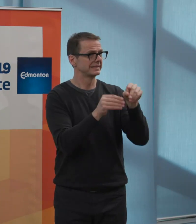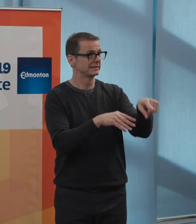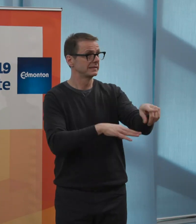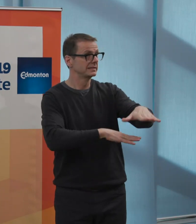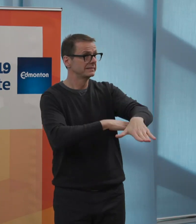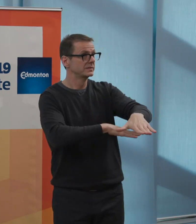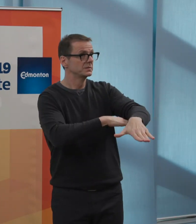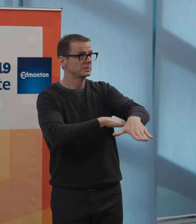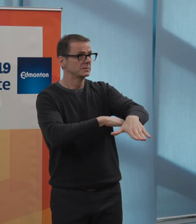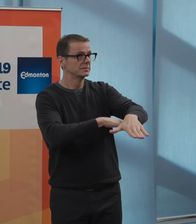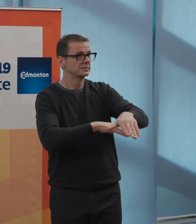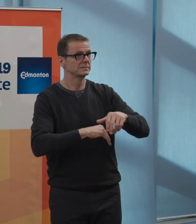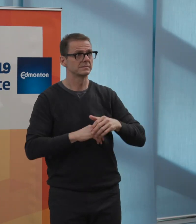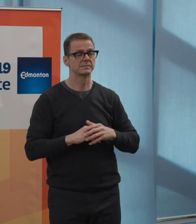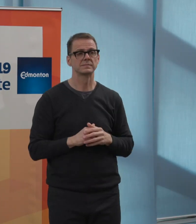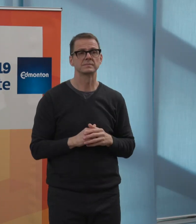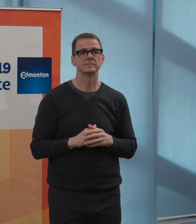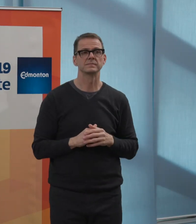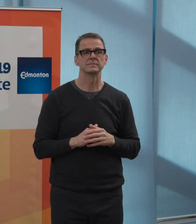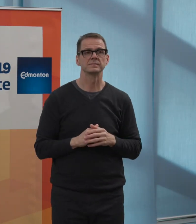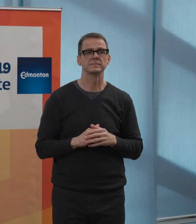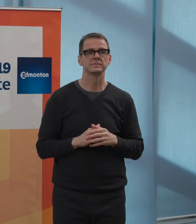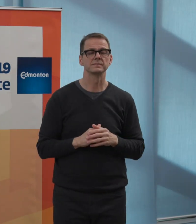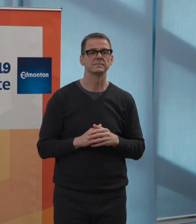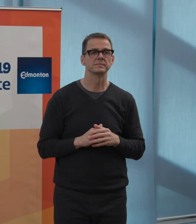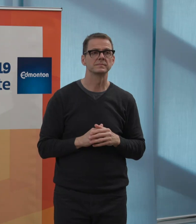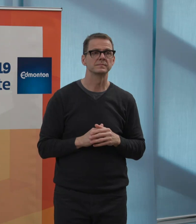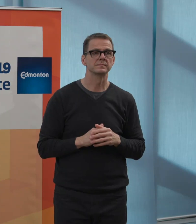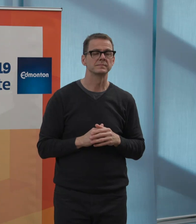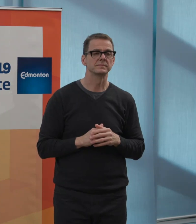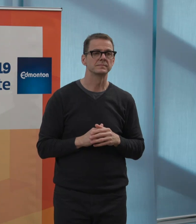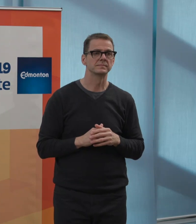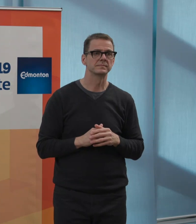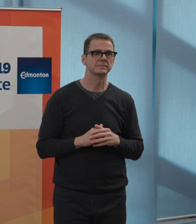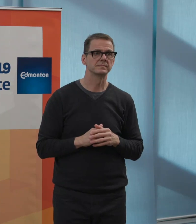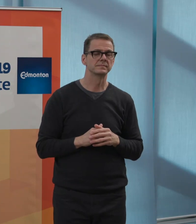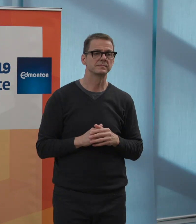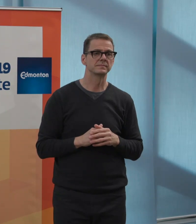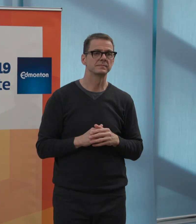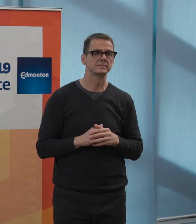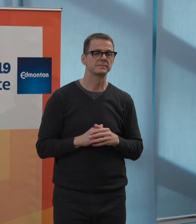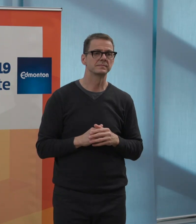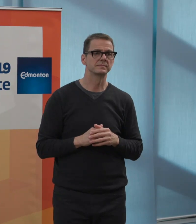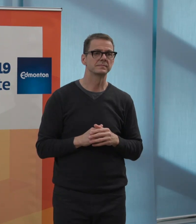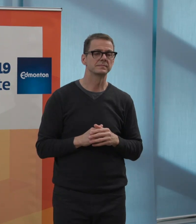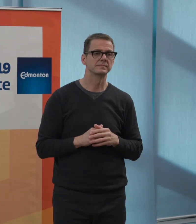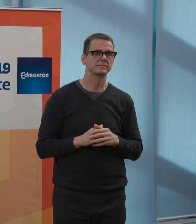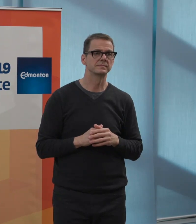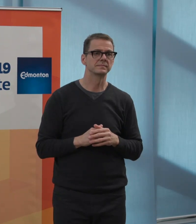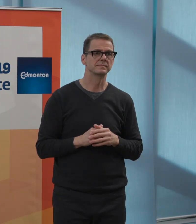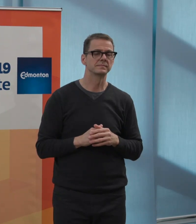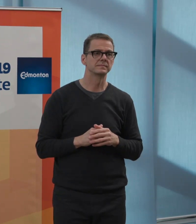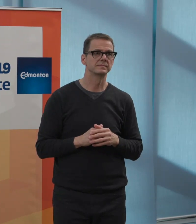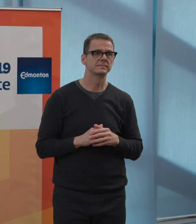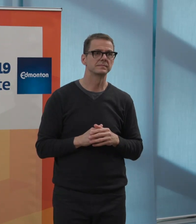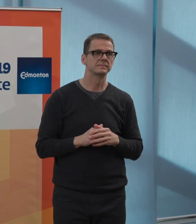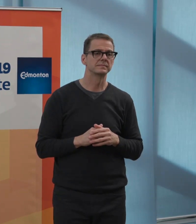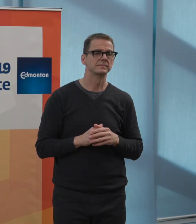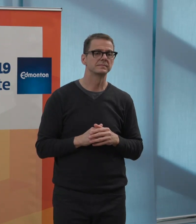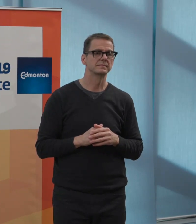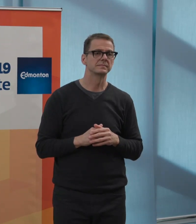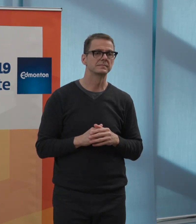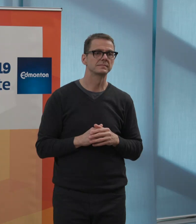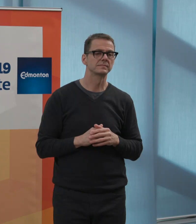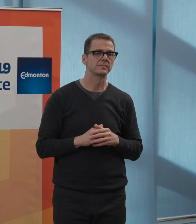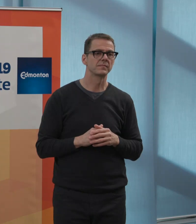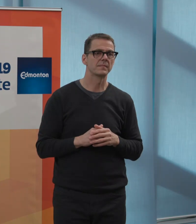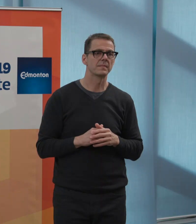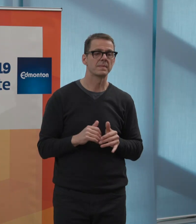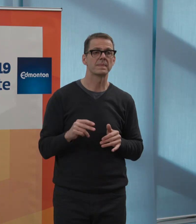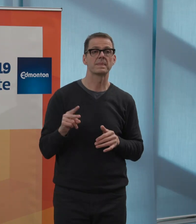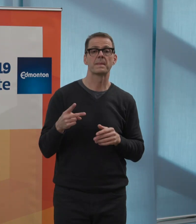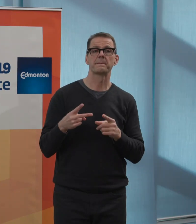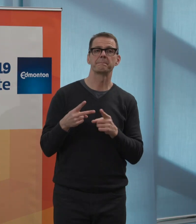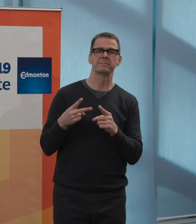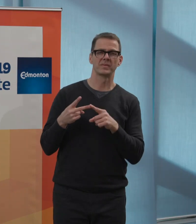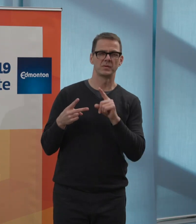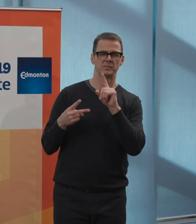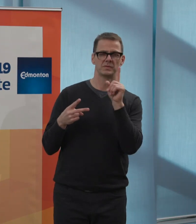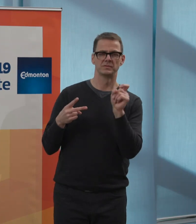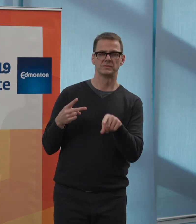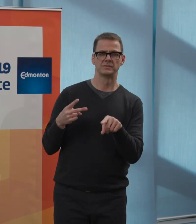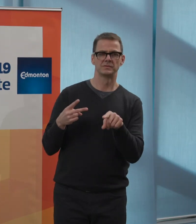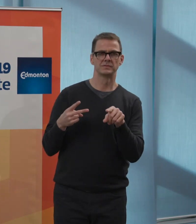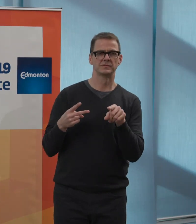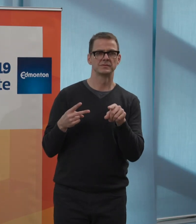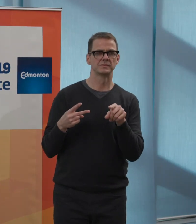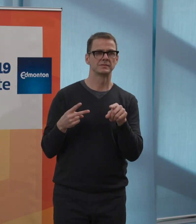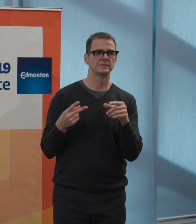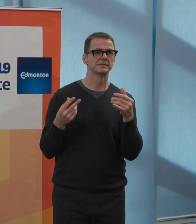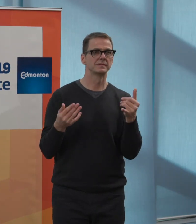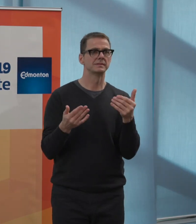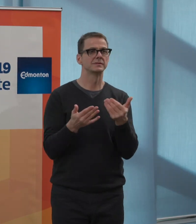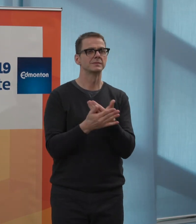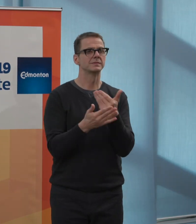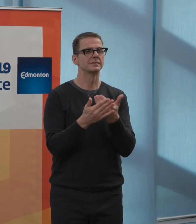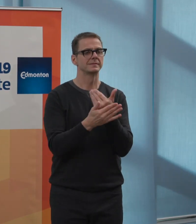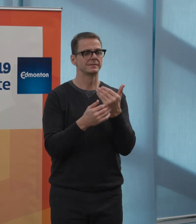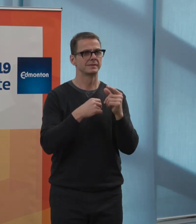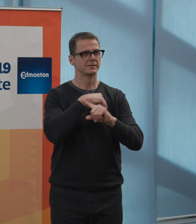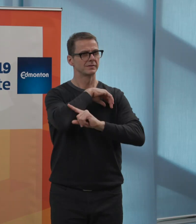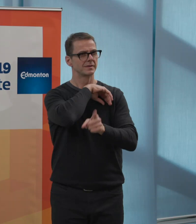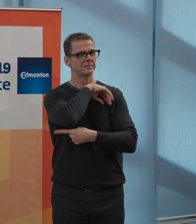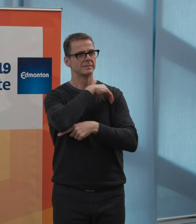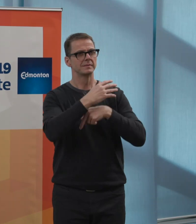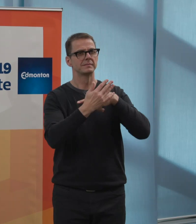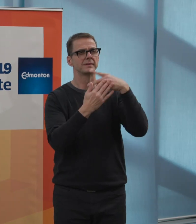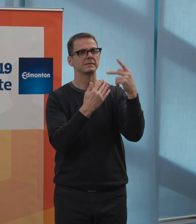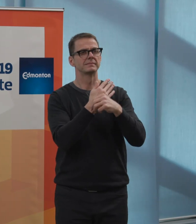more detail but yes the question is is the new waste program going to be